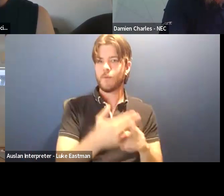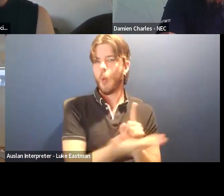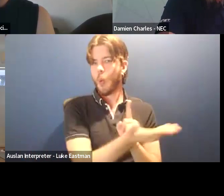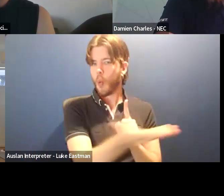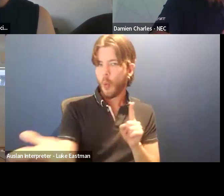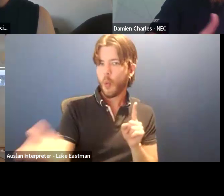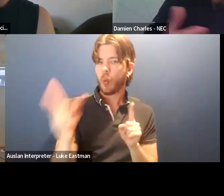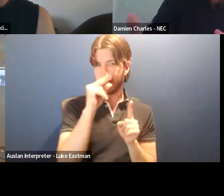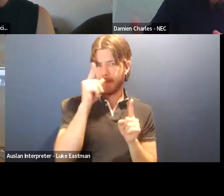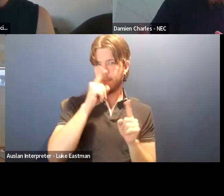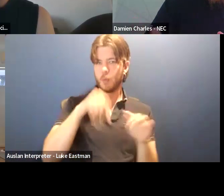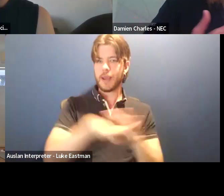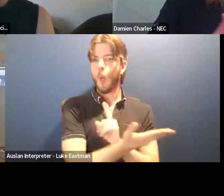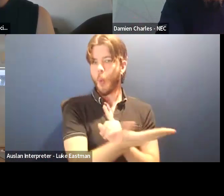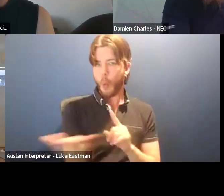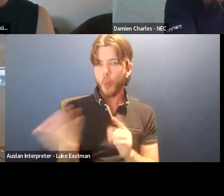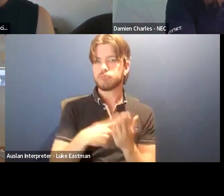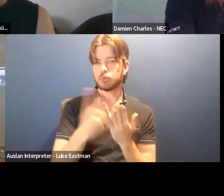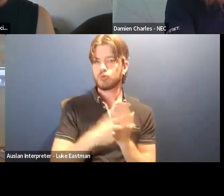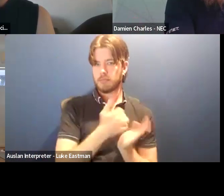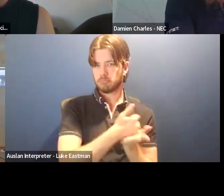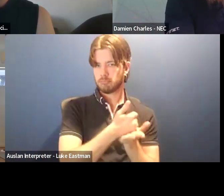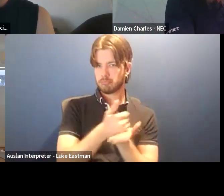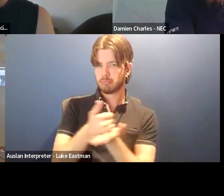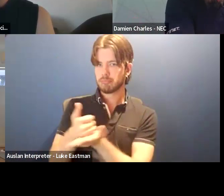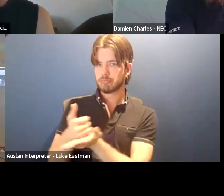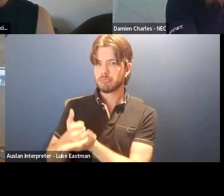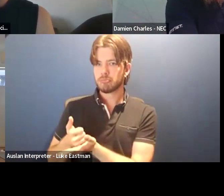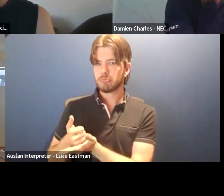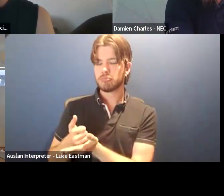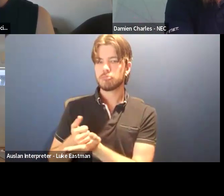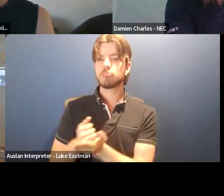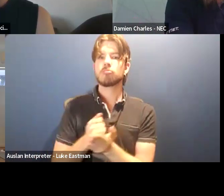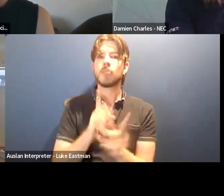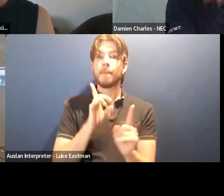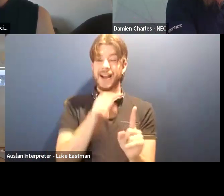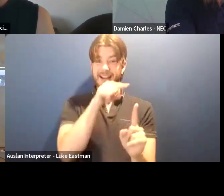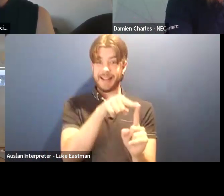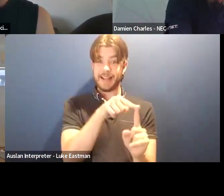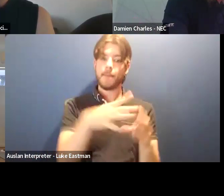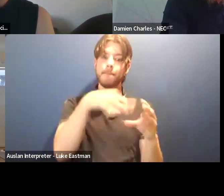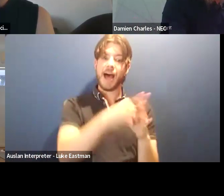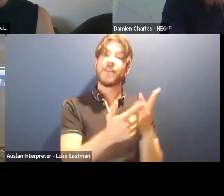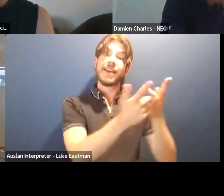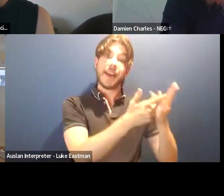programs supporting them but here's an extension of and another group of